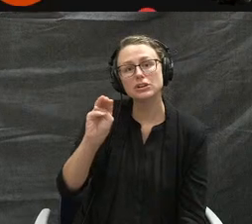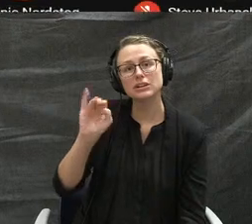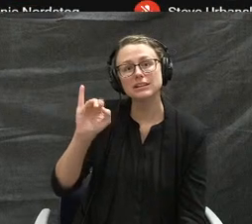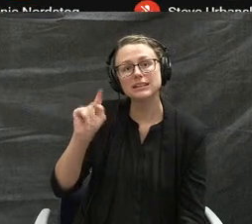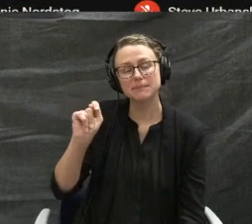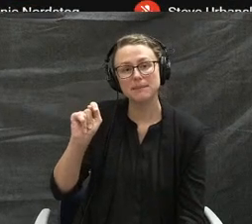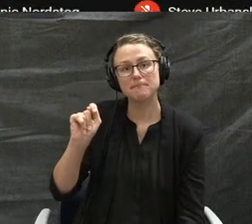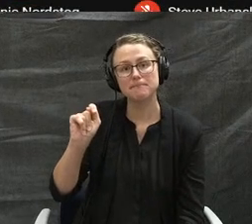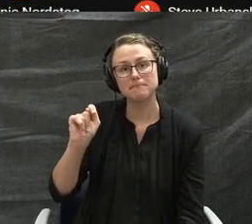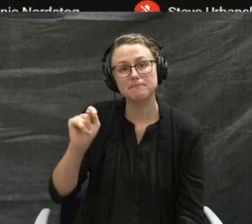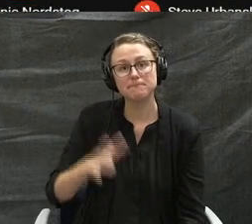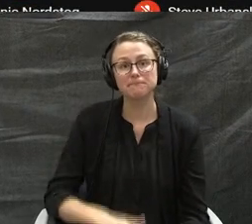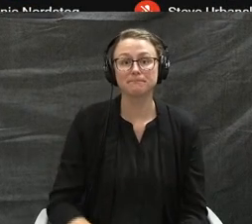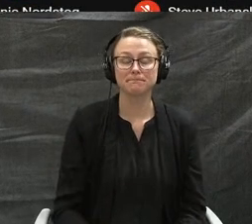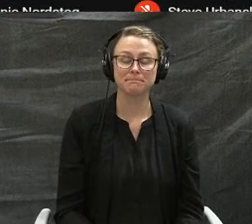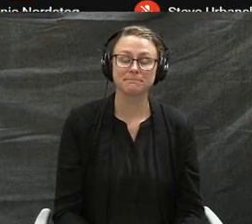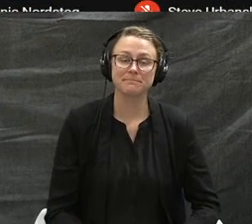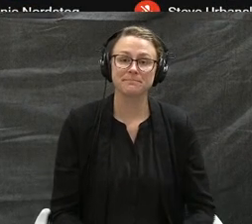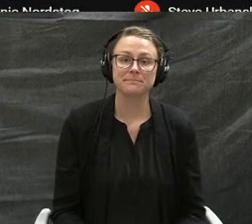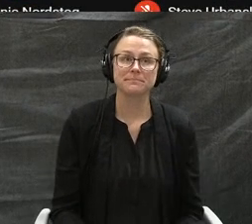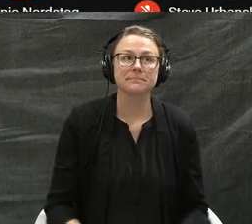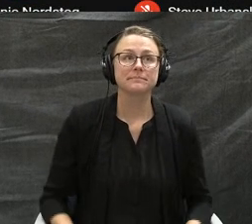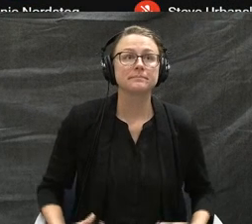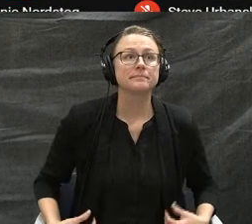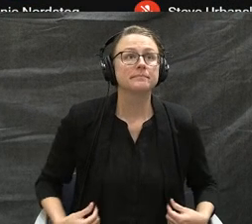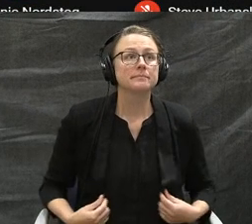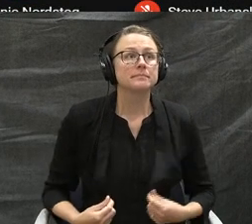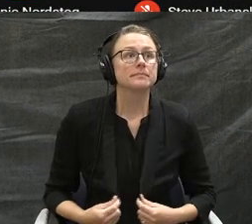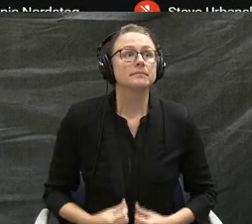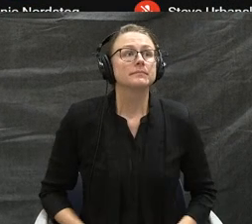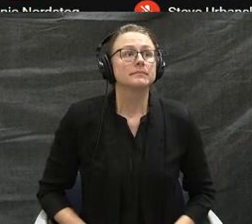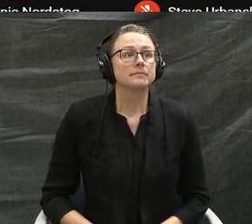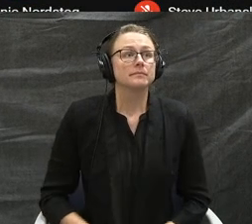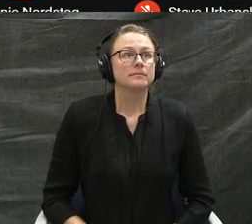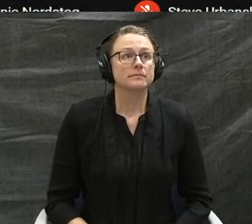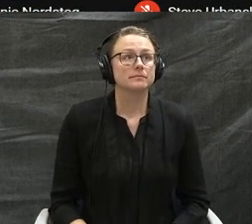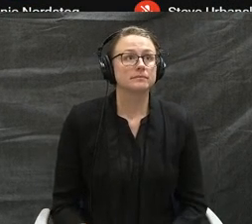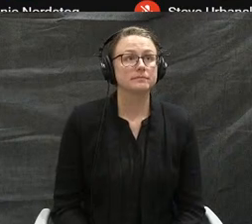Damn it you're still.